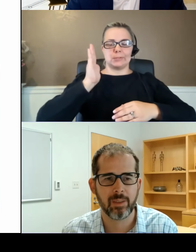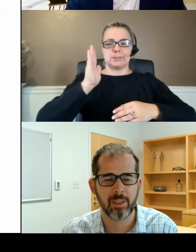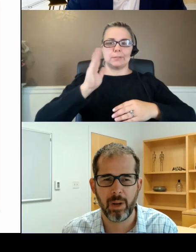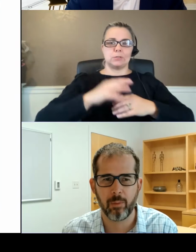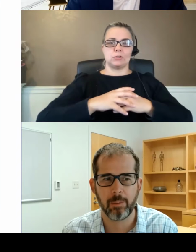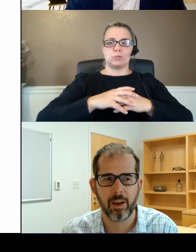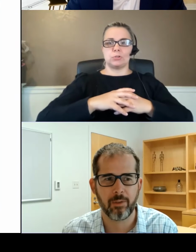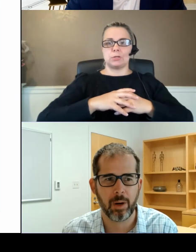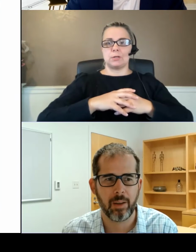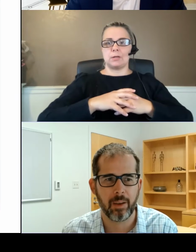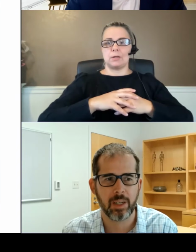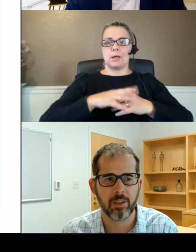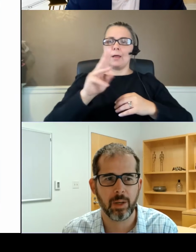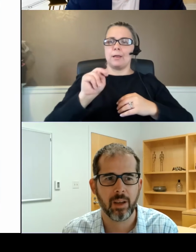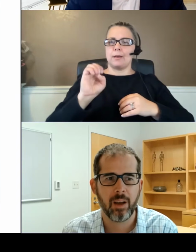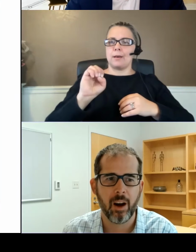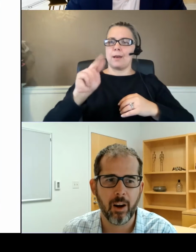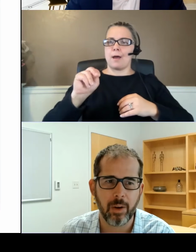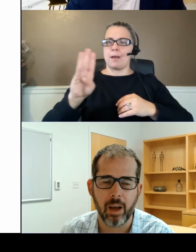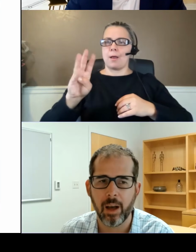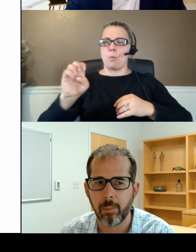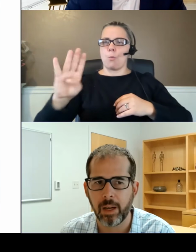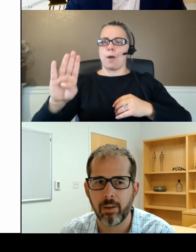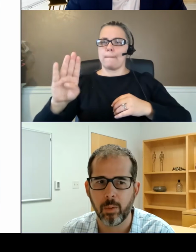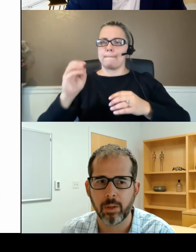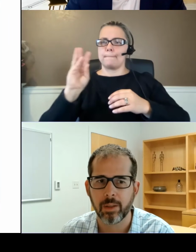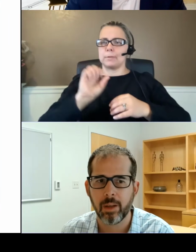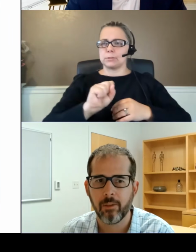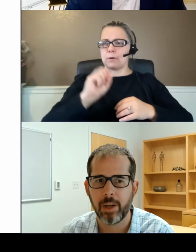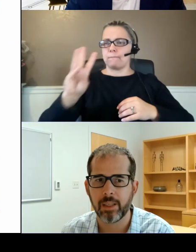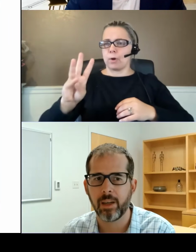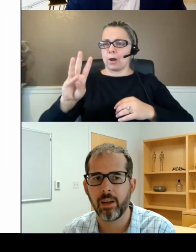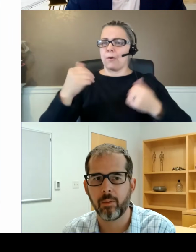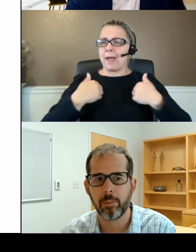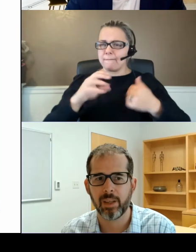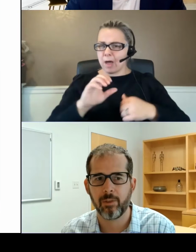some non-web software, and the question was, "are there any automated tools for testing non-web